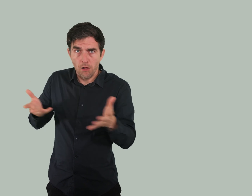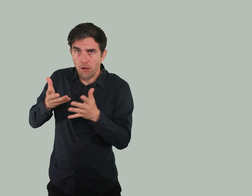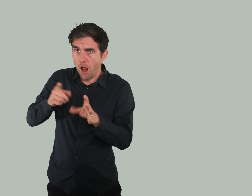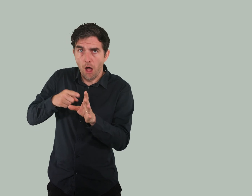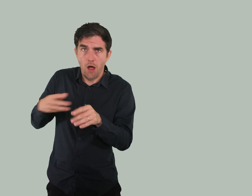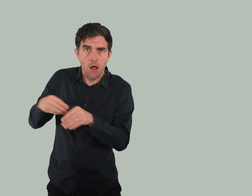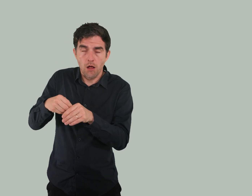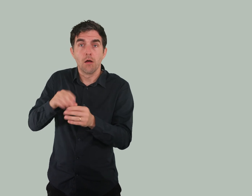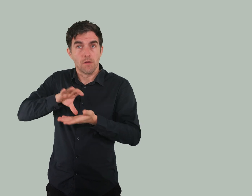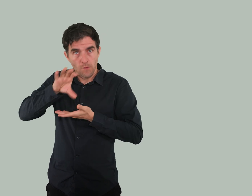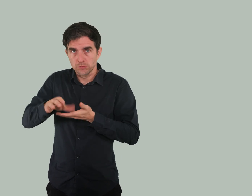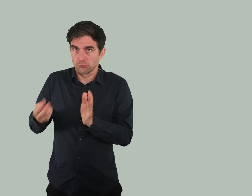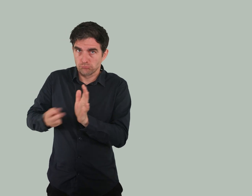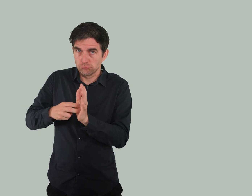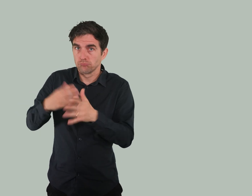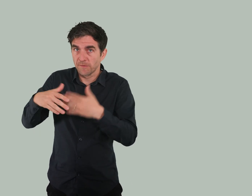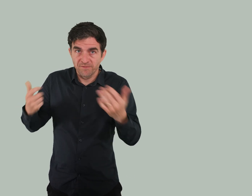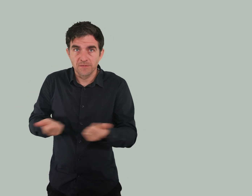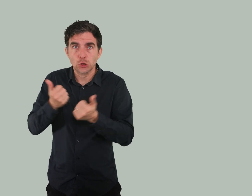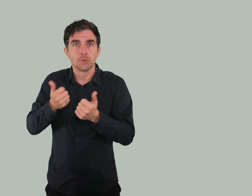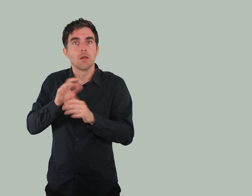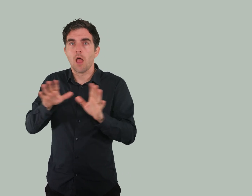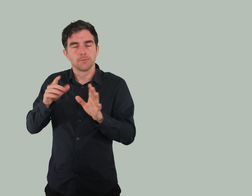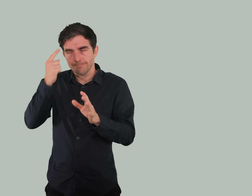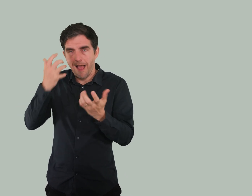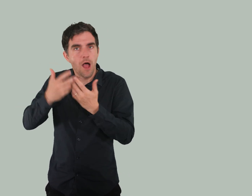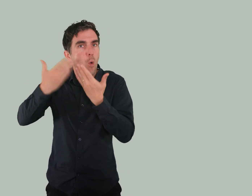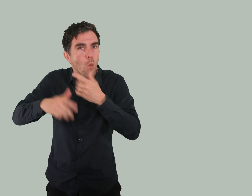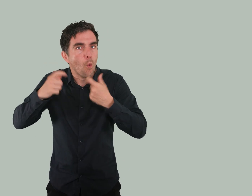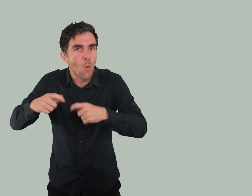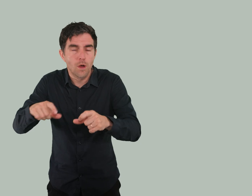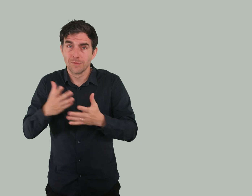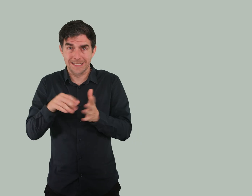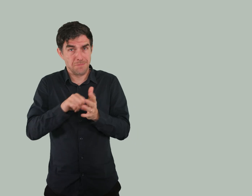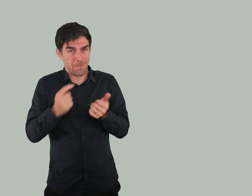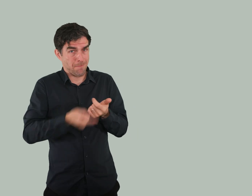are funded to enrol and complete, not to place and sustain.